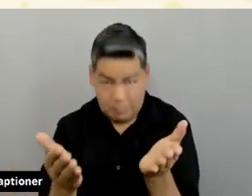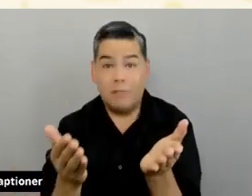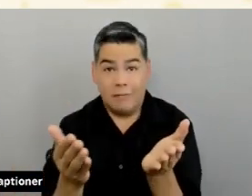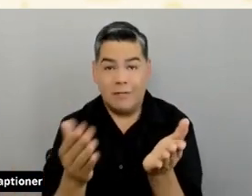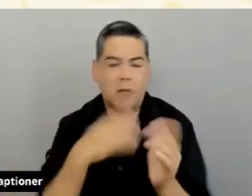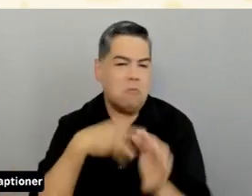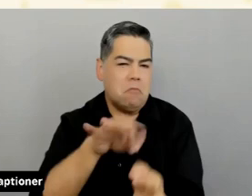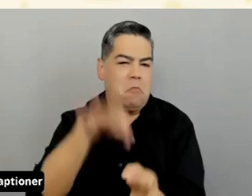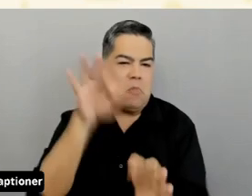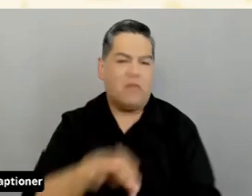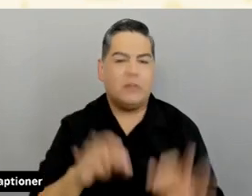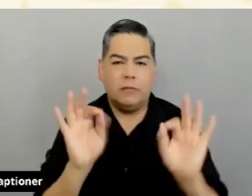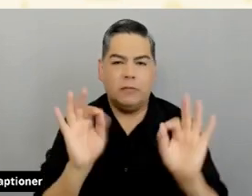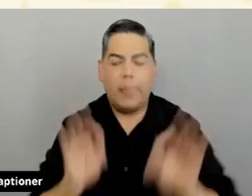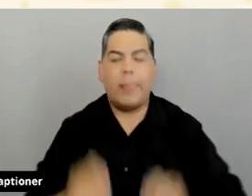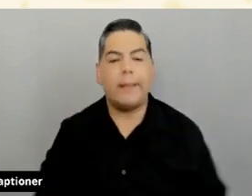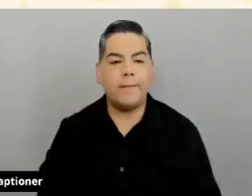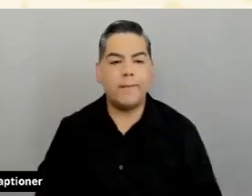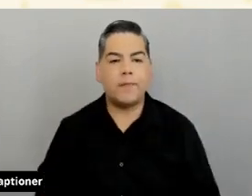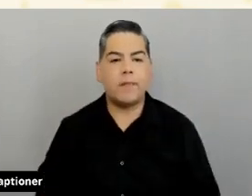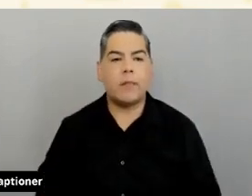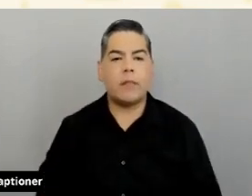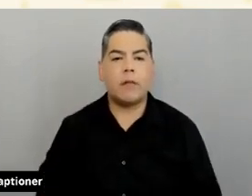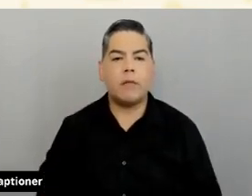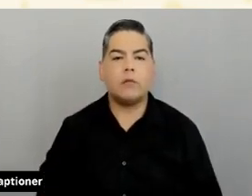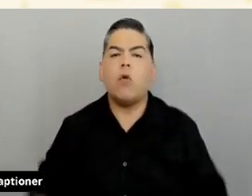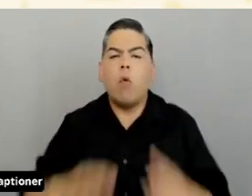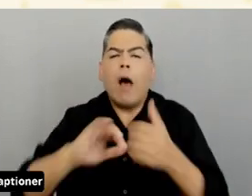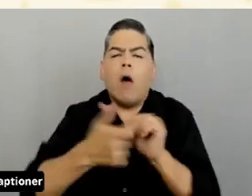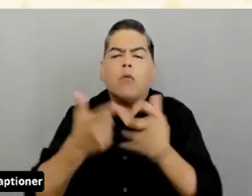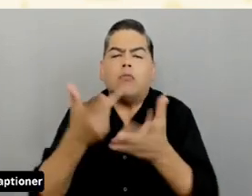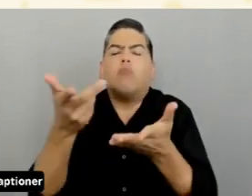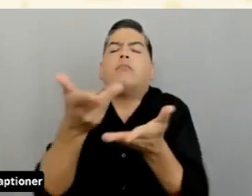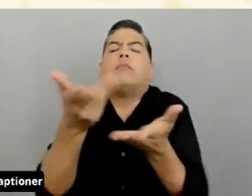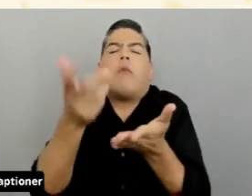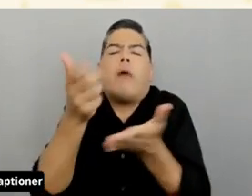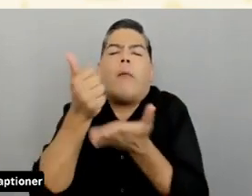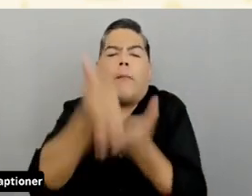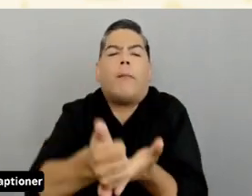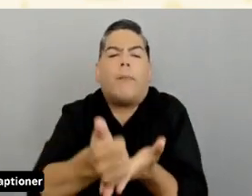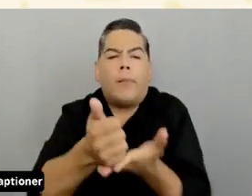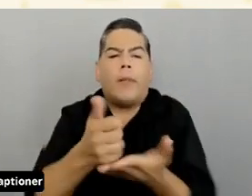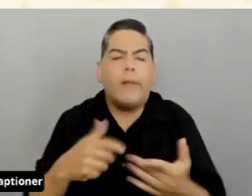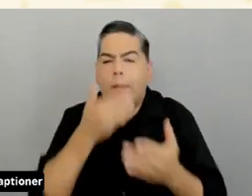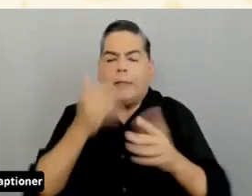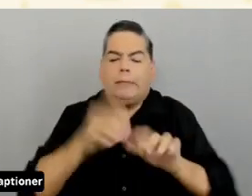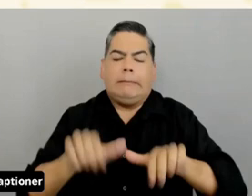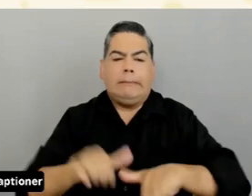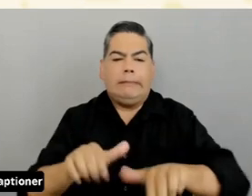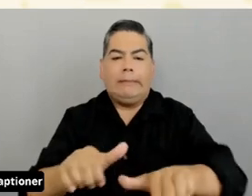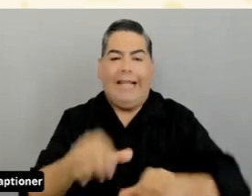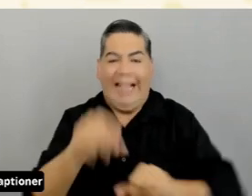So set of best practices that can help you. ARIA Authoring Practices Guide.